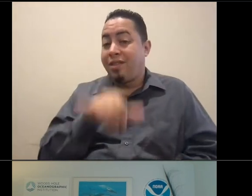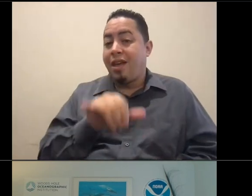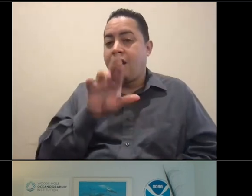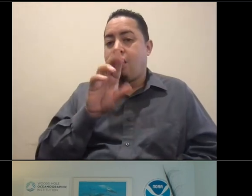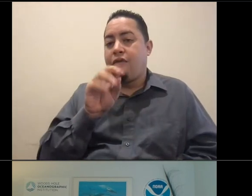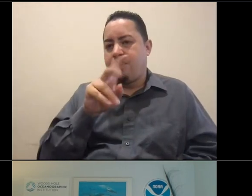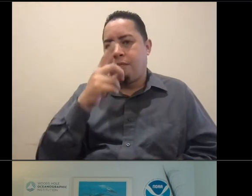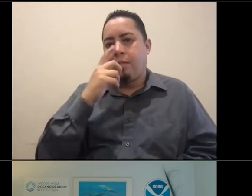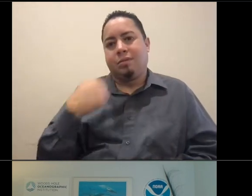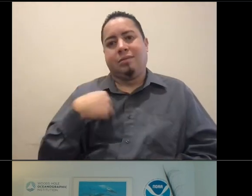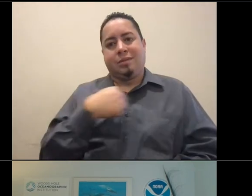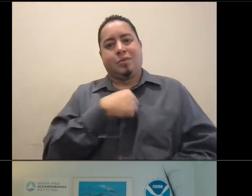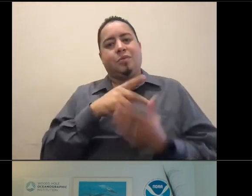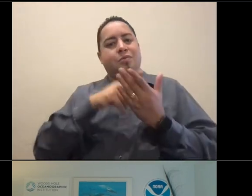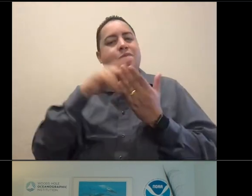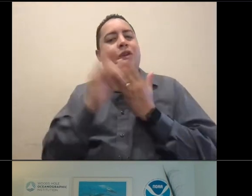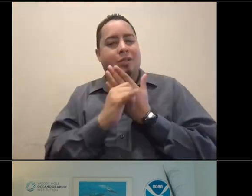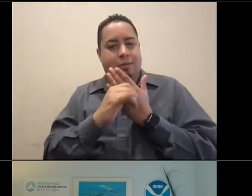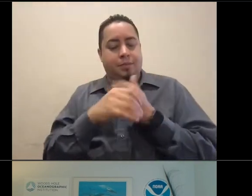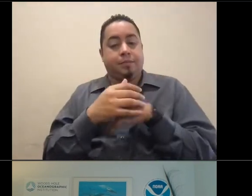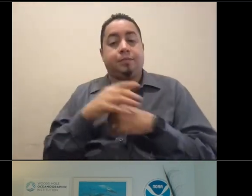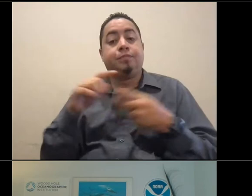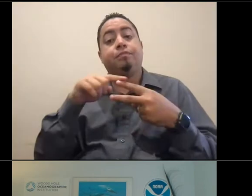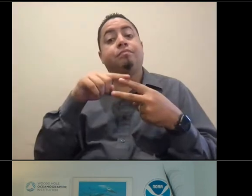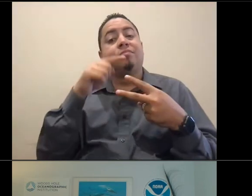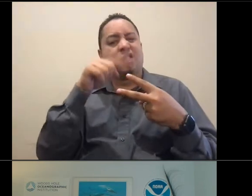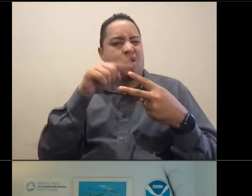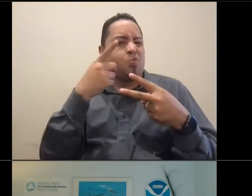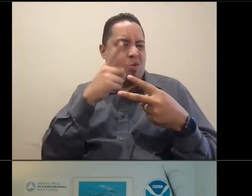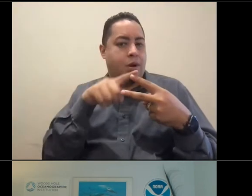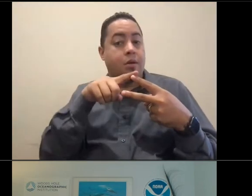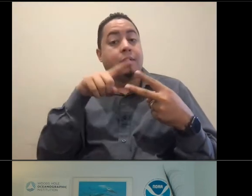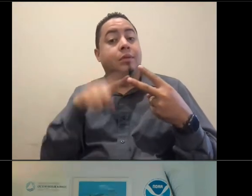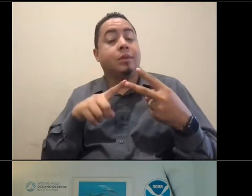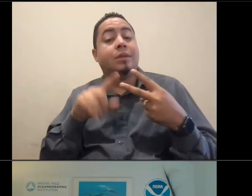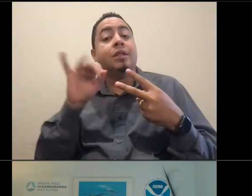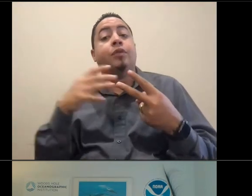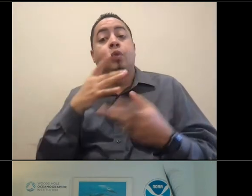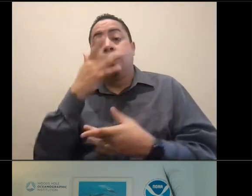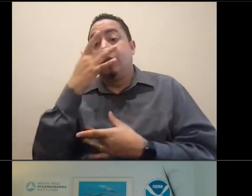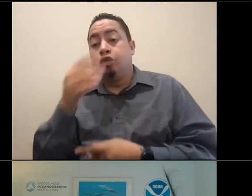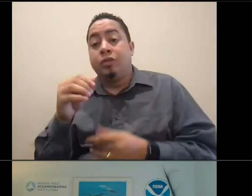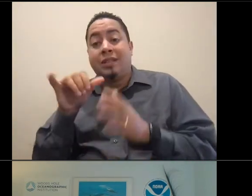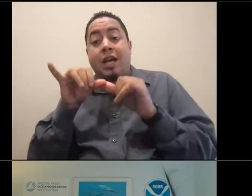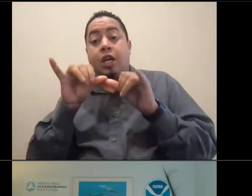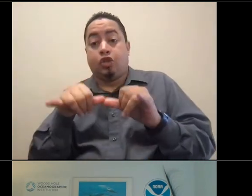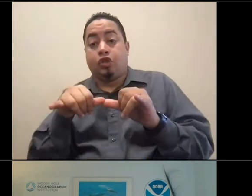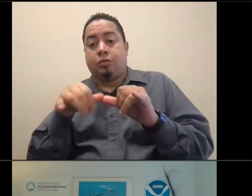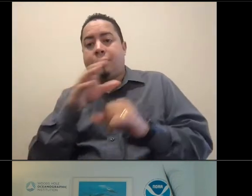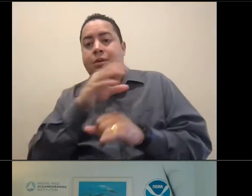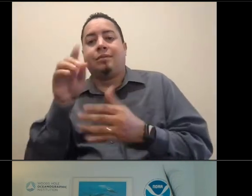that we were interested in bringing to our lab. But another way would be if you're into engineering and design, is you could actually be someone that designs these.